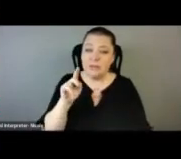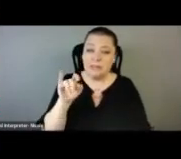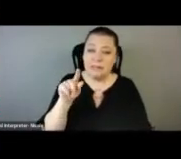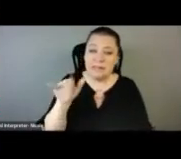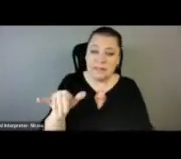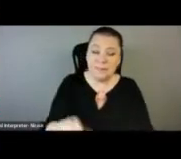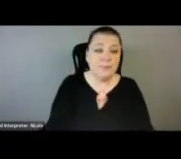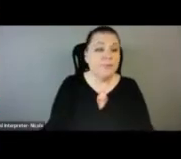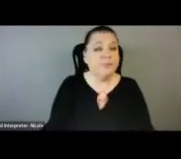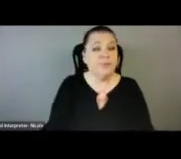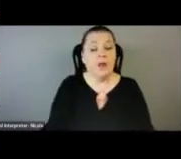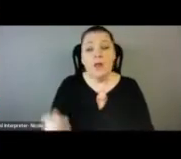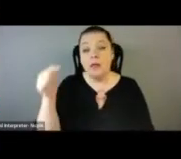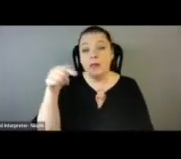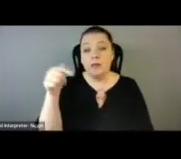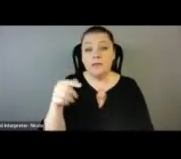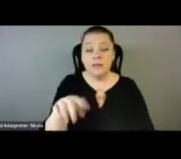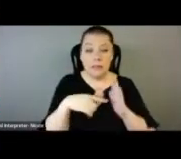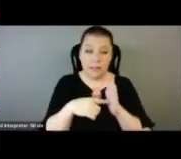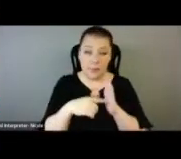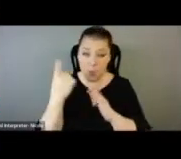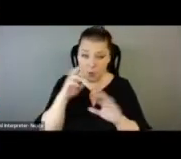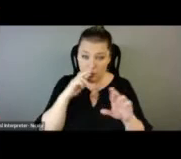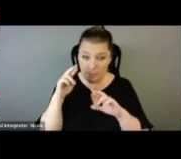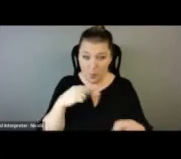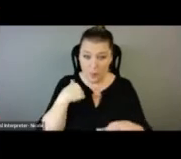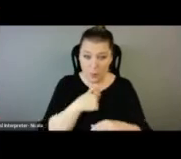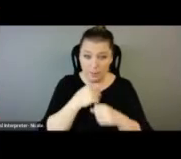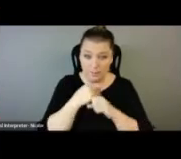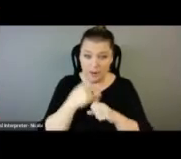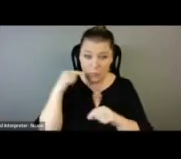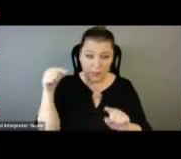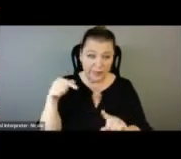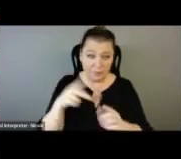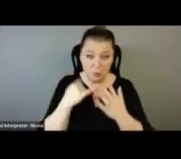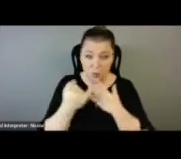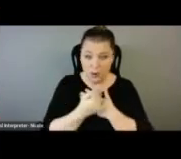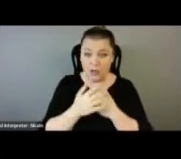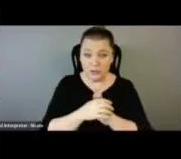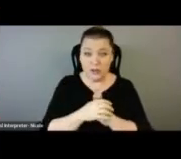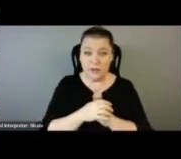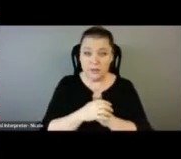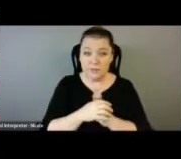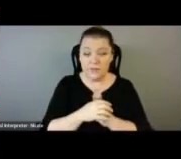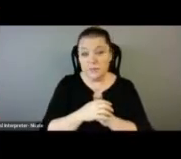So this is an example of one of the reports that we created for this project. So we created a